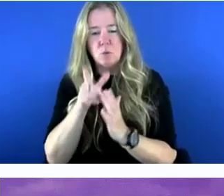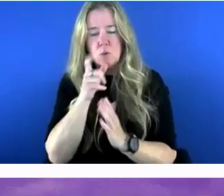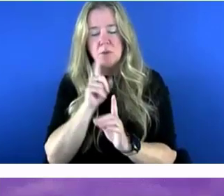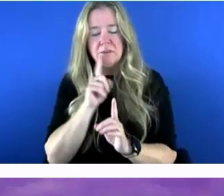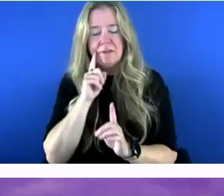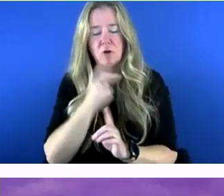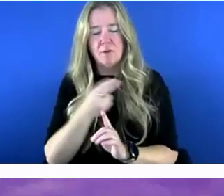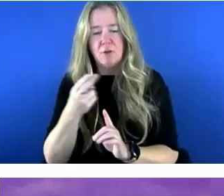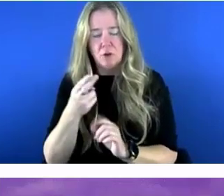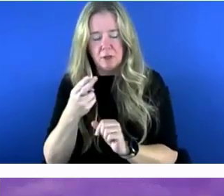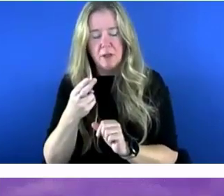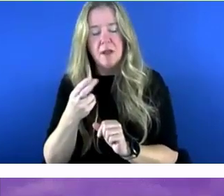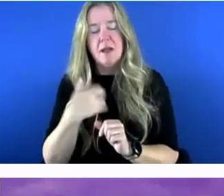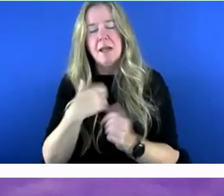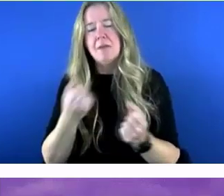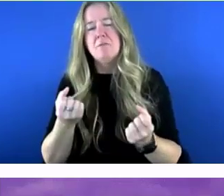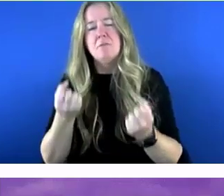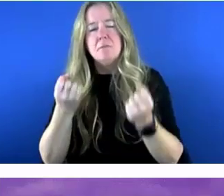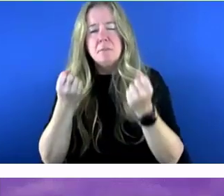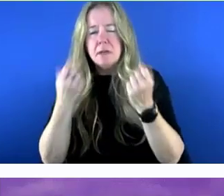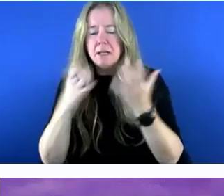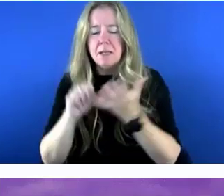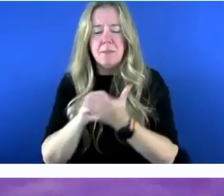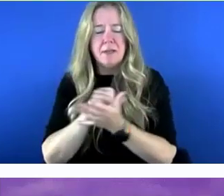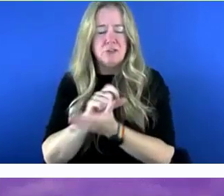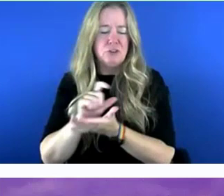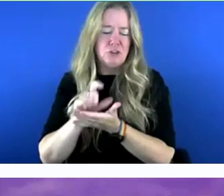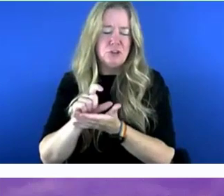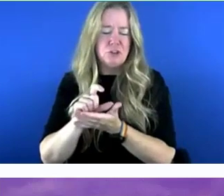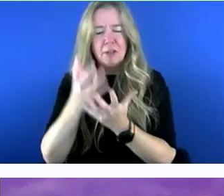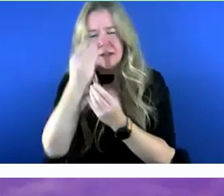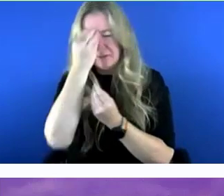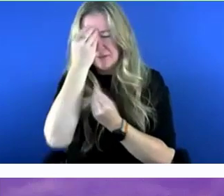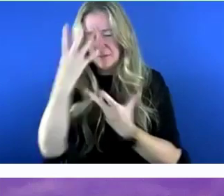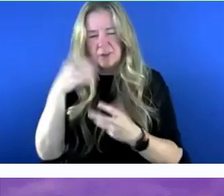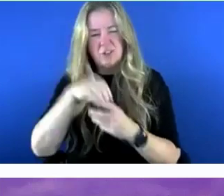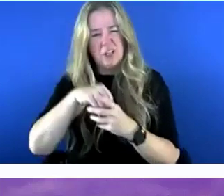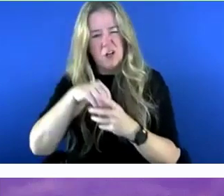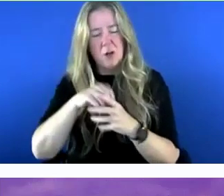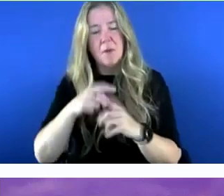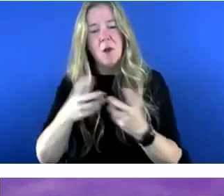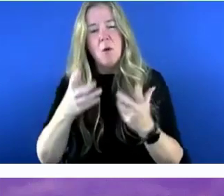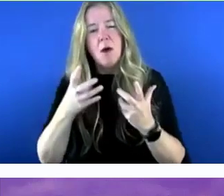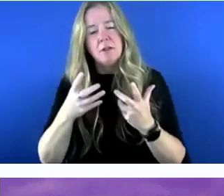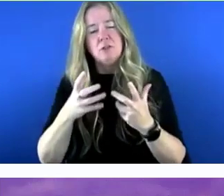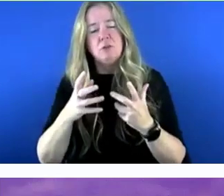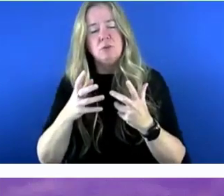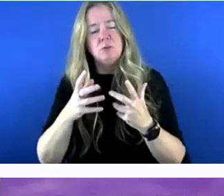So there are many, many pages and lots of information in this, but I wanted to draw your attention